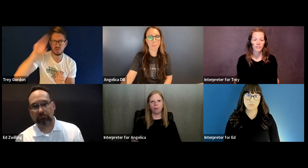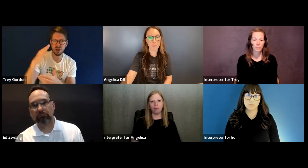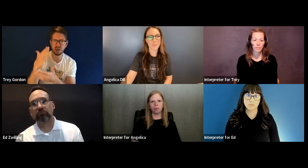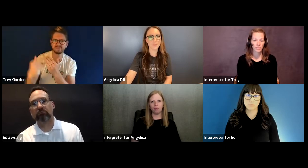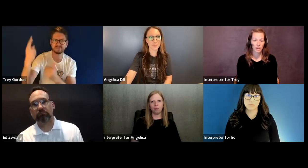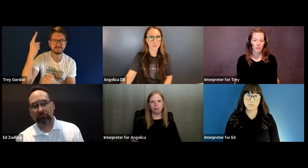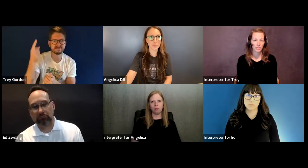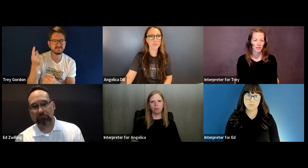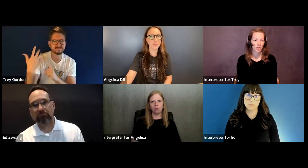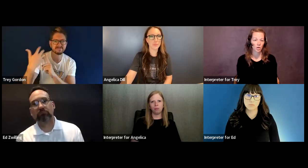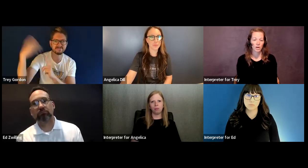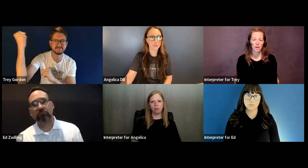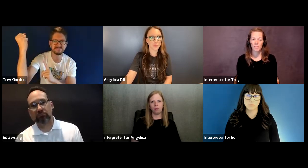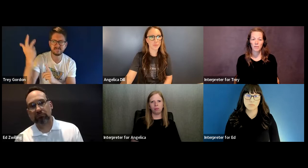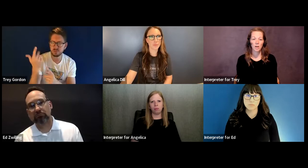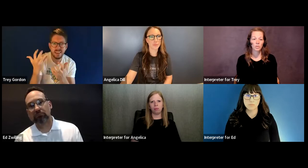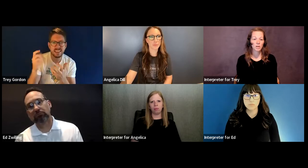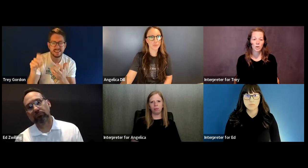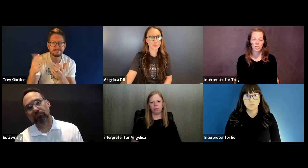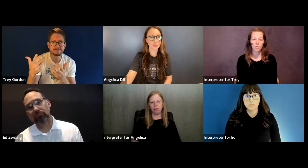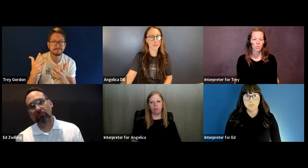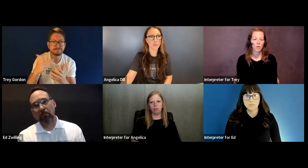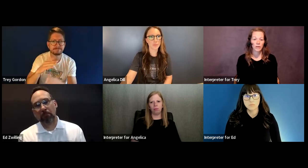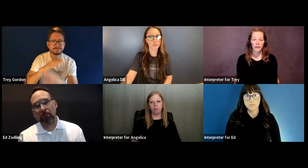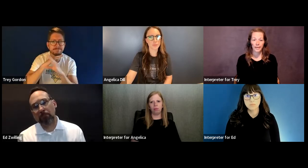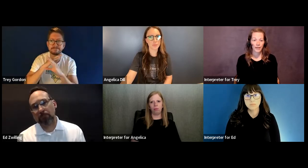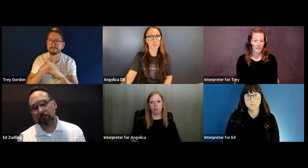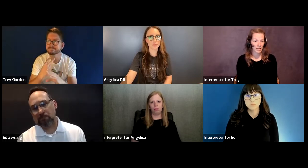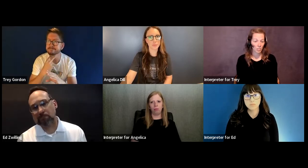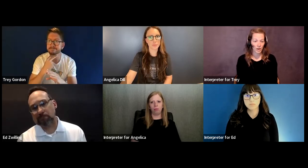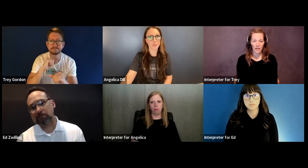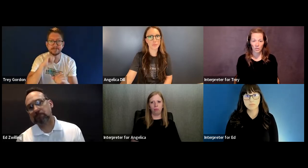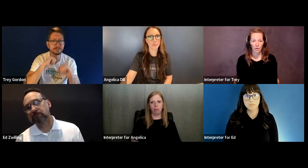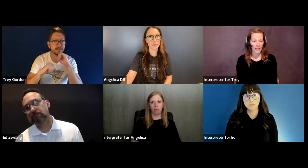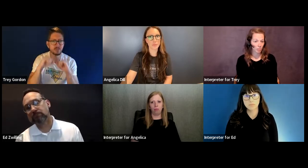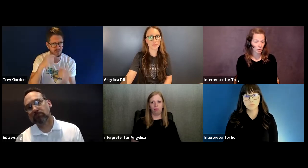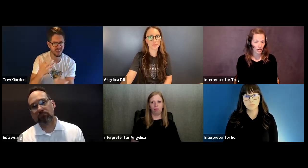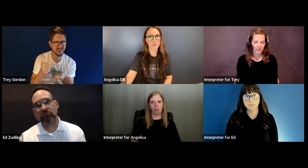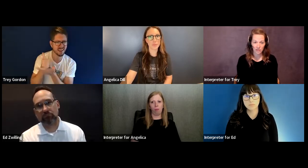for community members i know maybe we know someone who had that taken away and weren't able to access